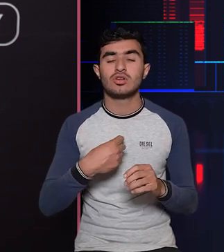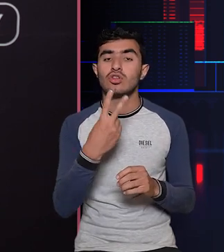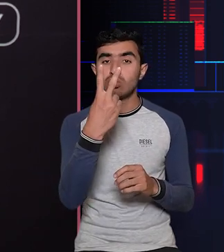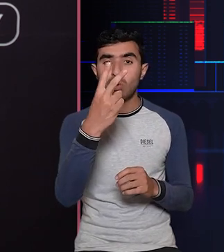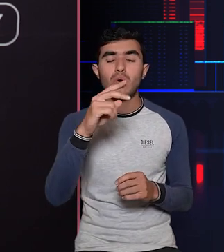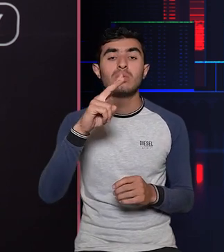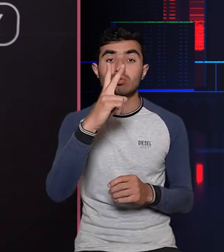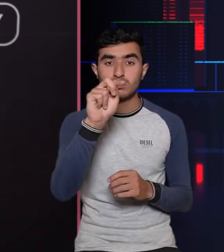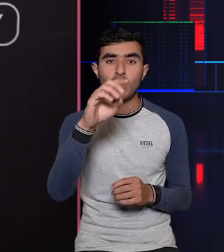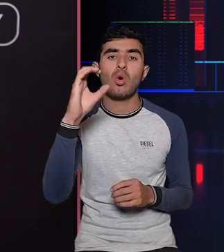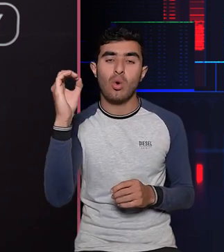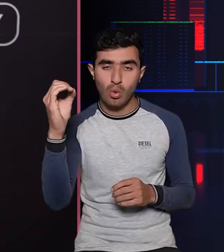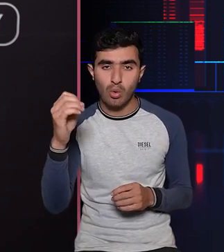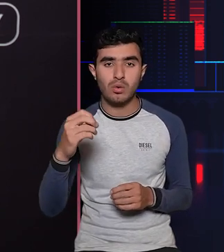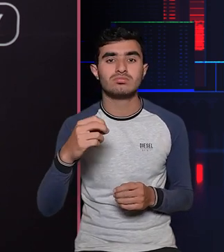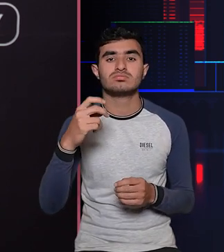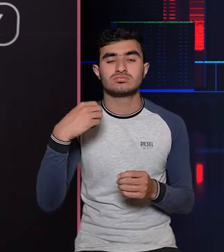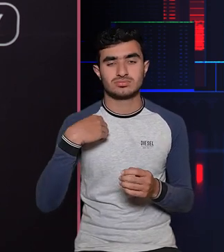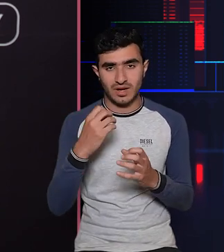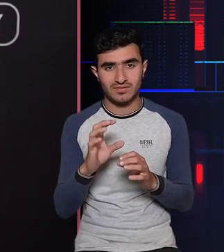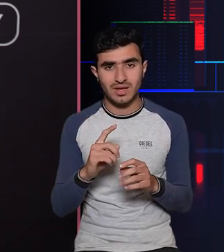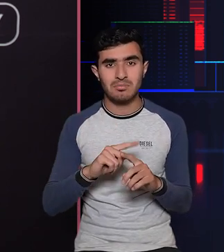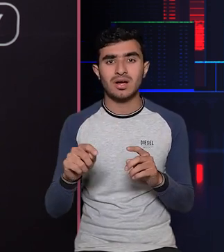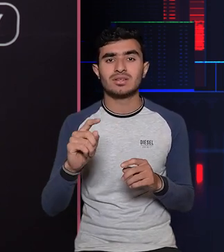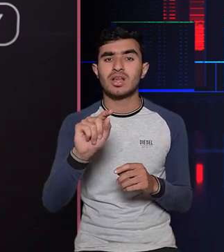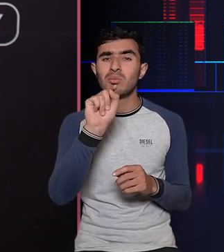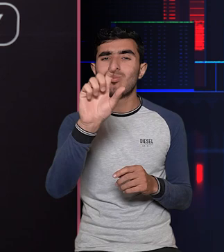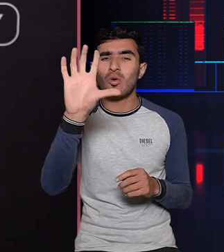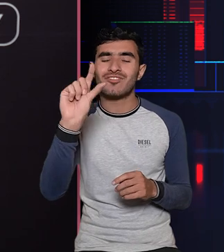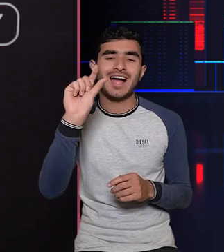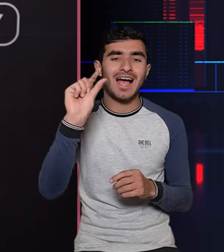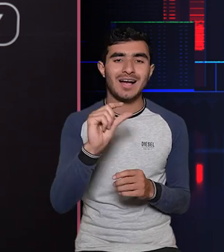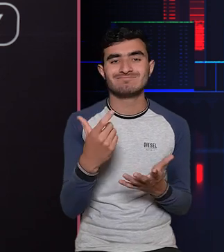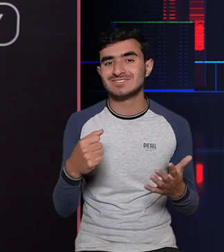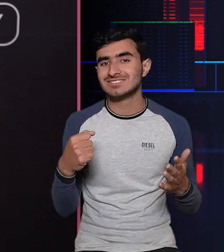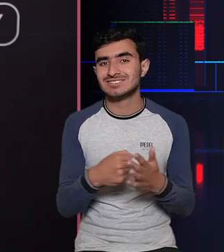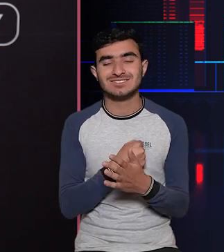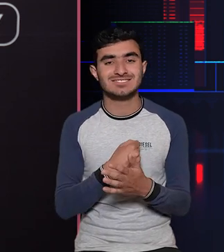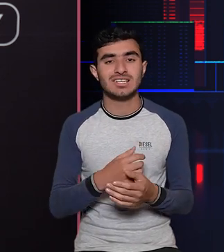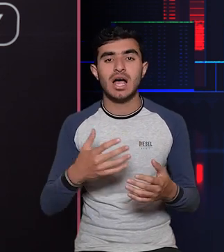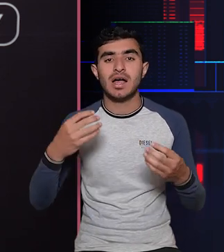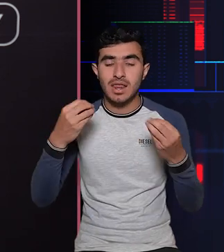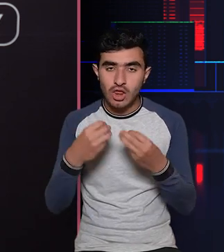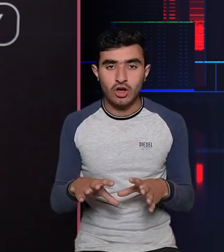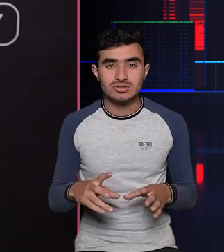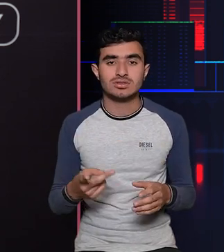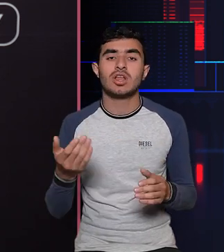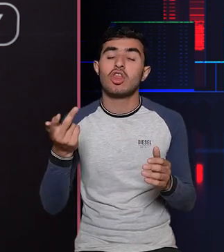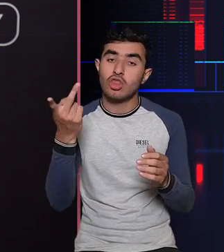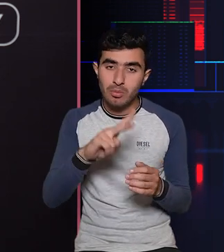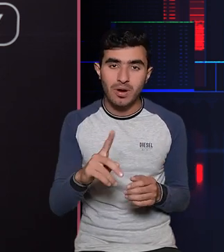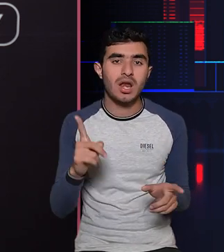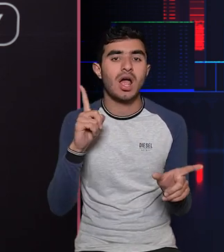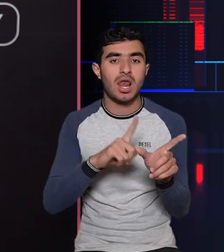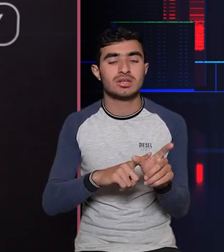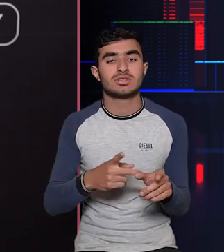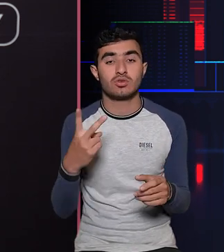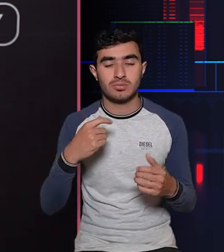In the first year of A levels I had two colors, but I was short of .5 and I couldn't get my